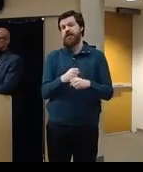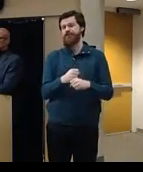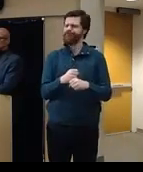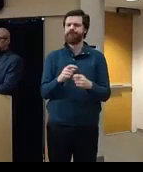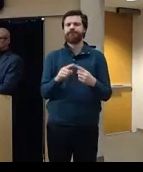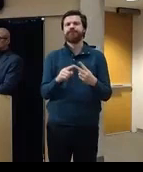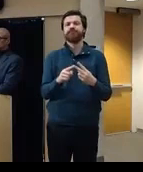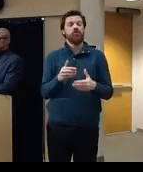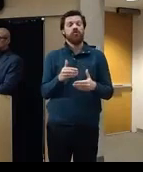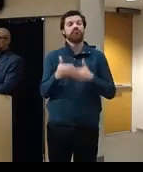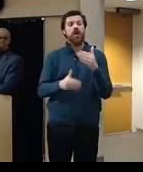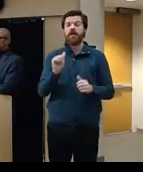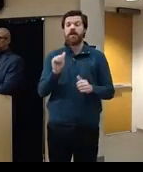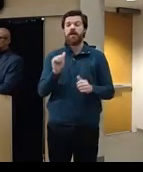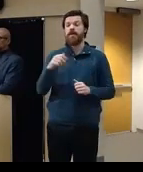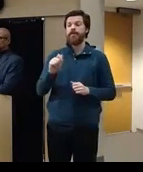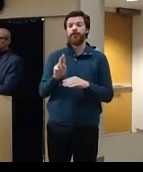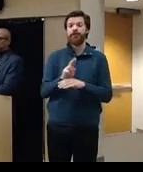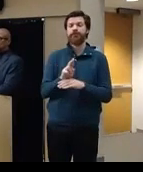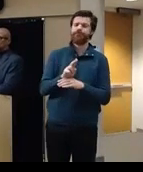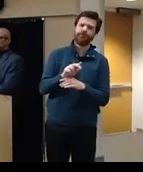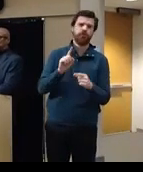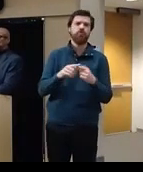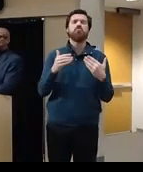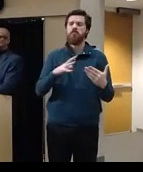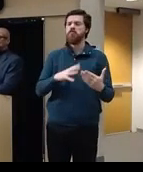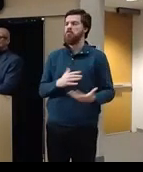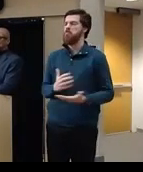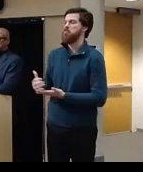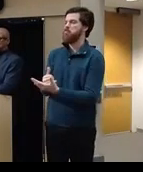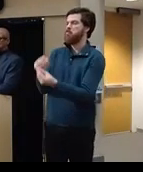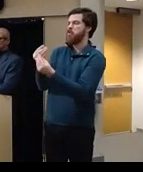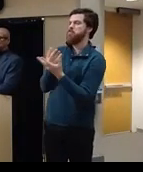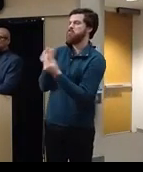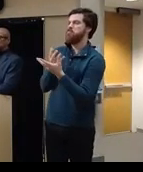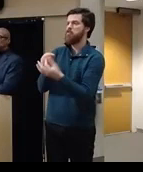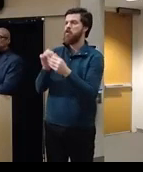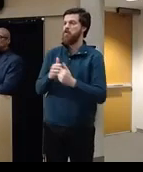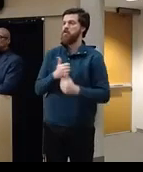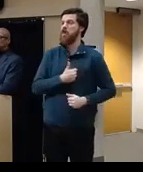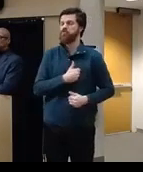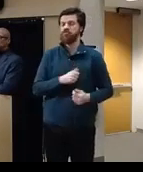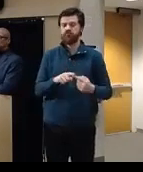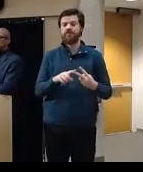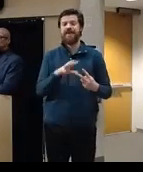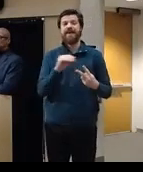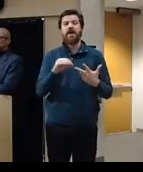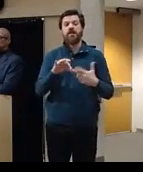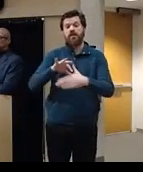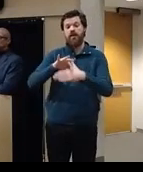process that the APA used to gather input on the apology and the content that went along